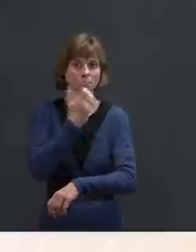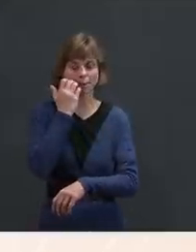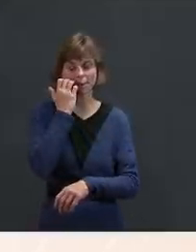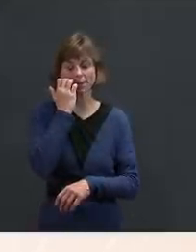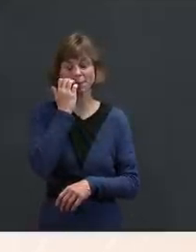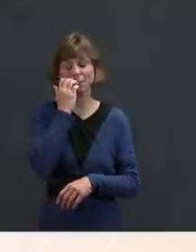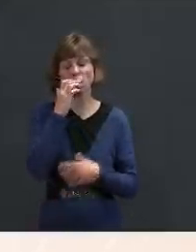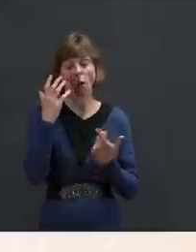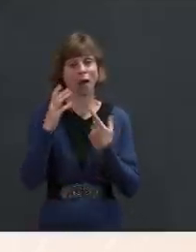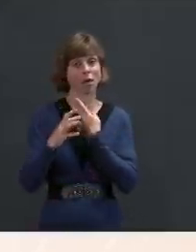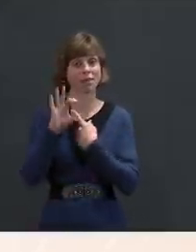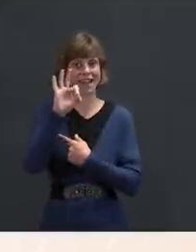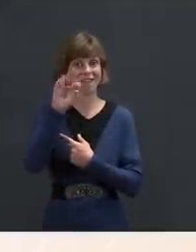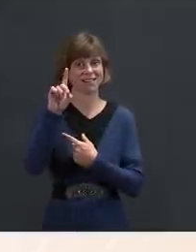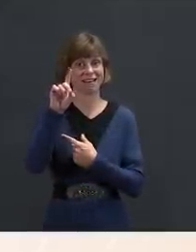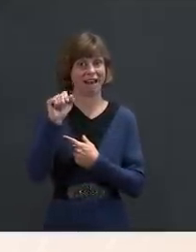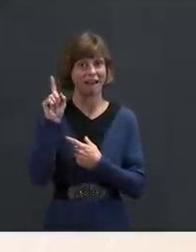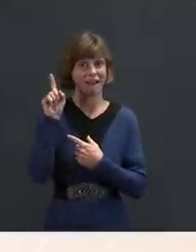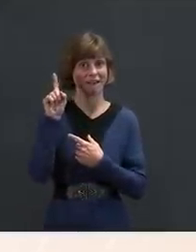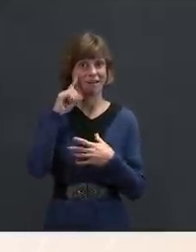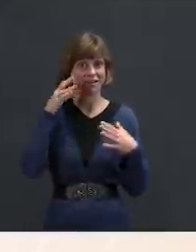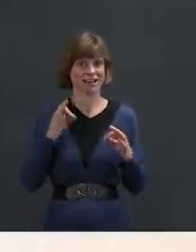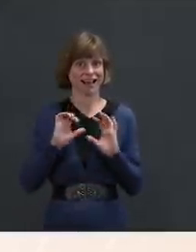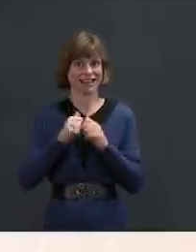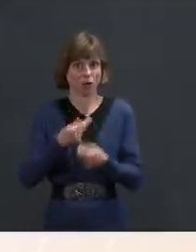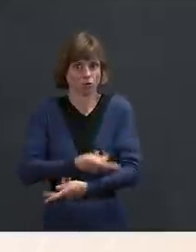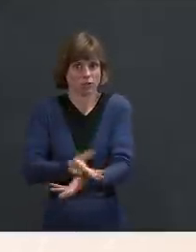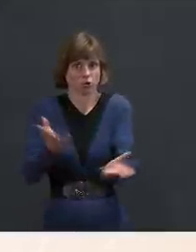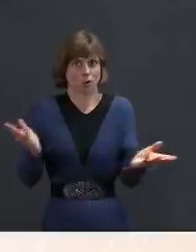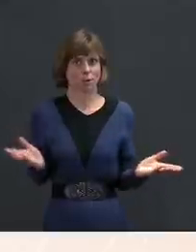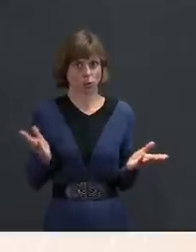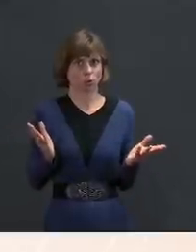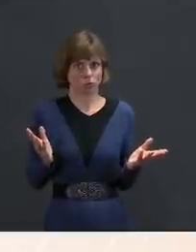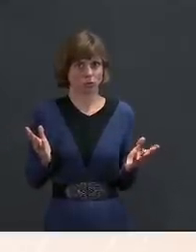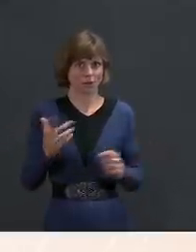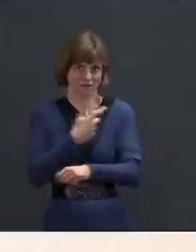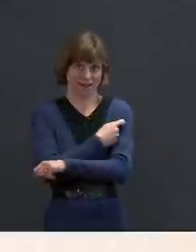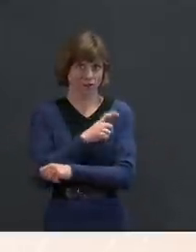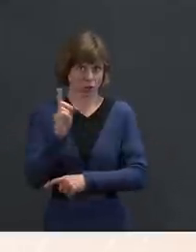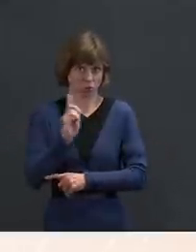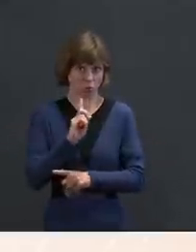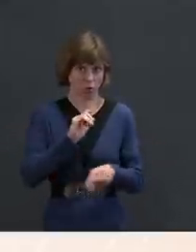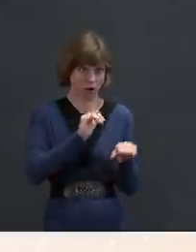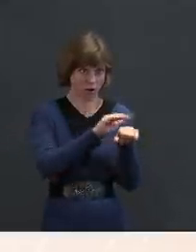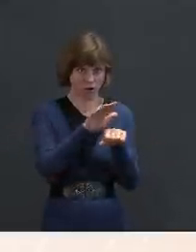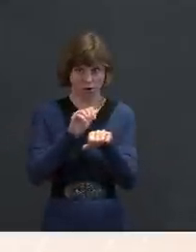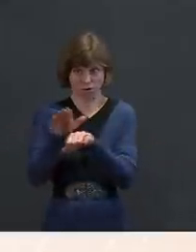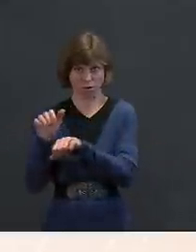kind of, how these vaccines should be distributed and where. I will say that the advice and guidance we've been --